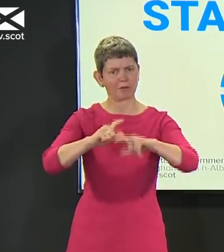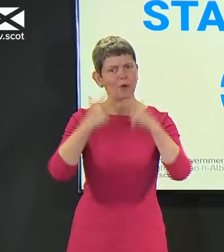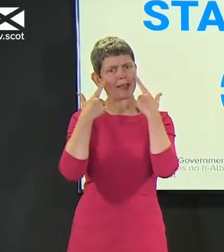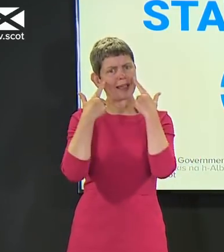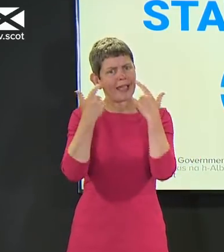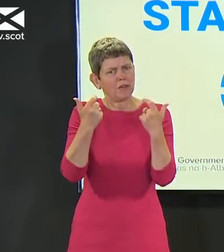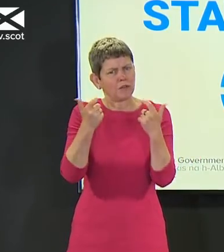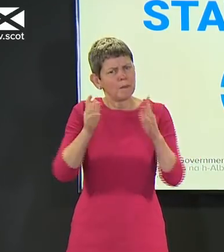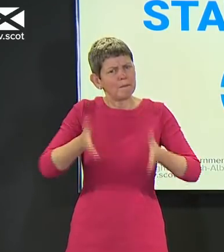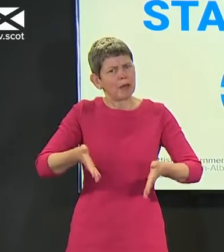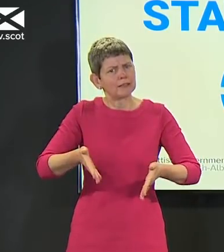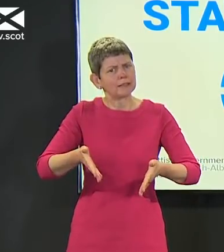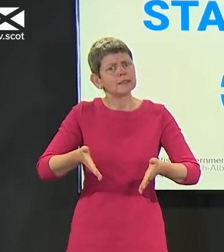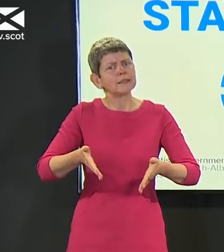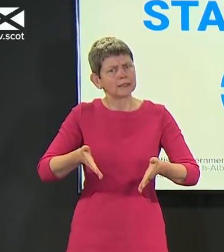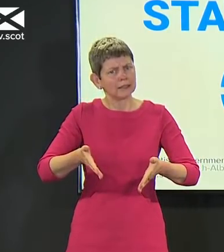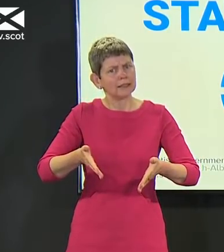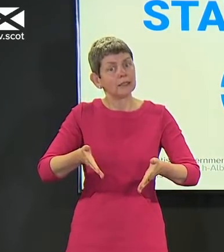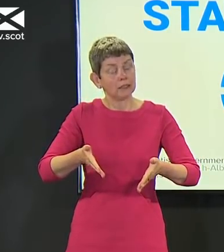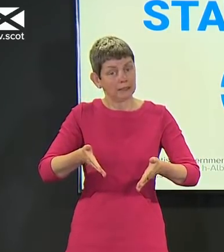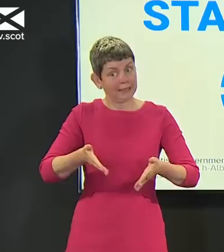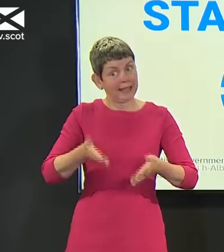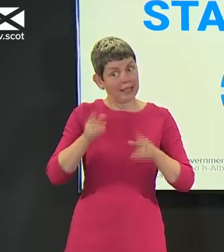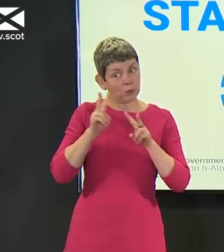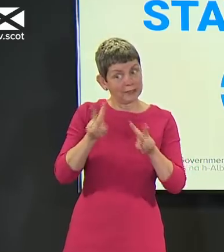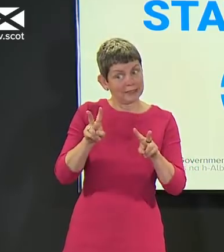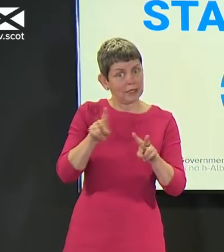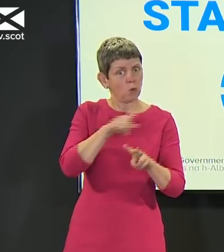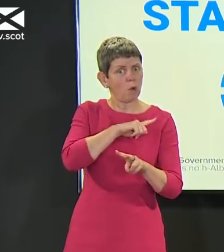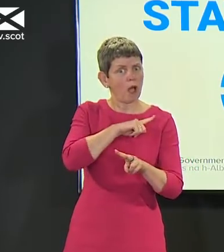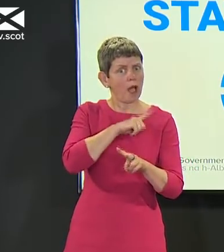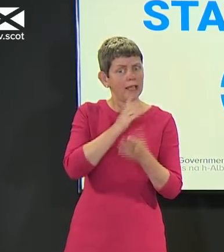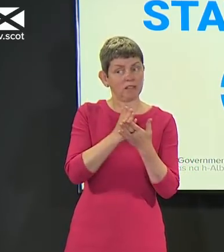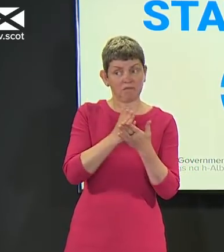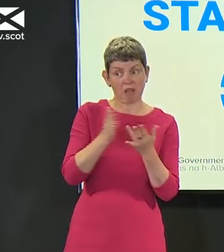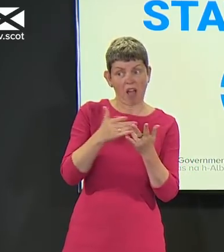why we still need to be cautious by looking quickly around many other countries across